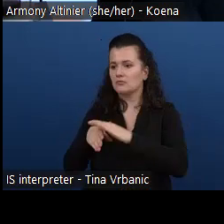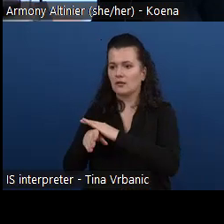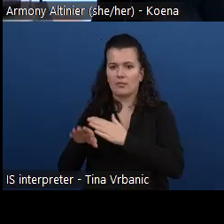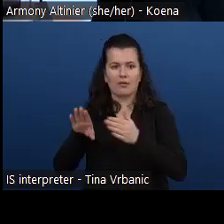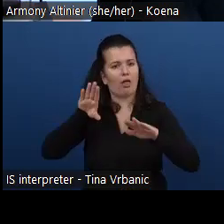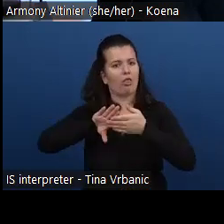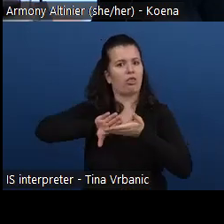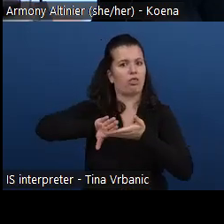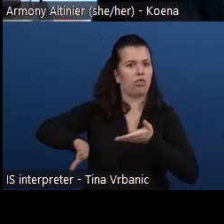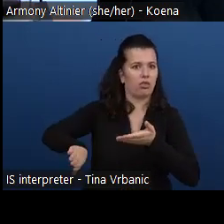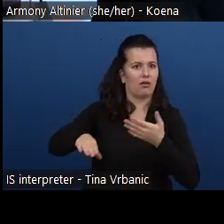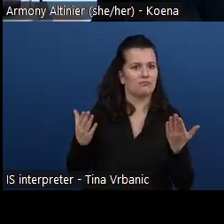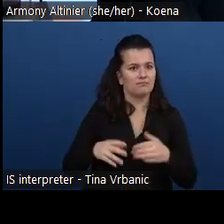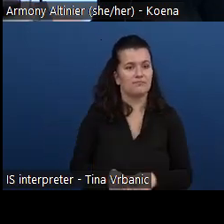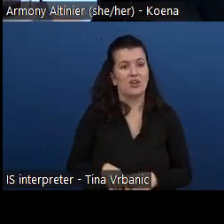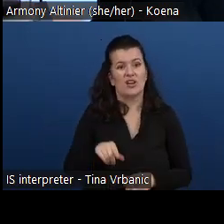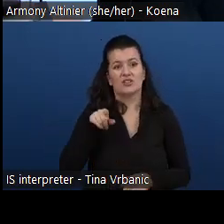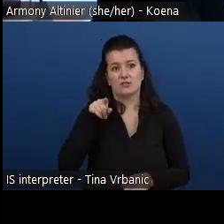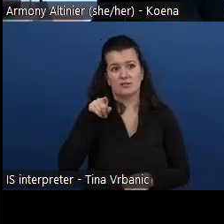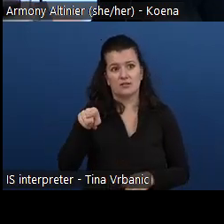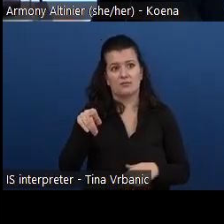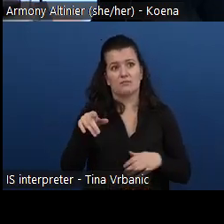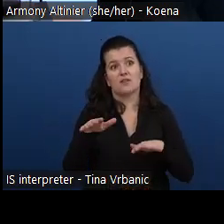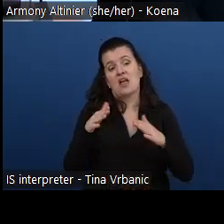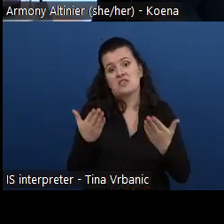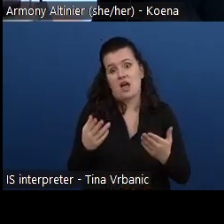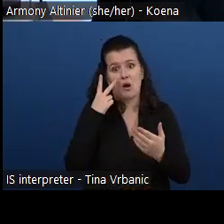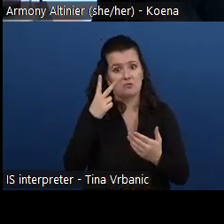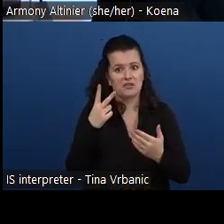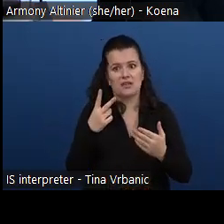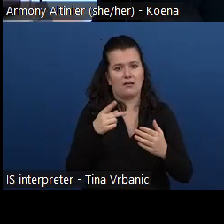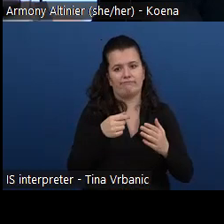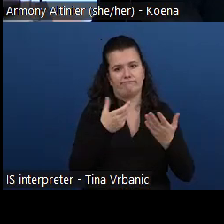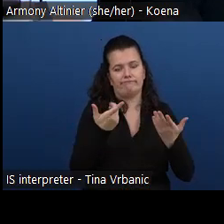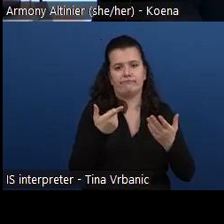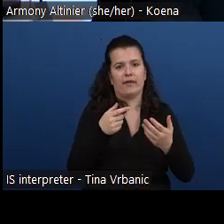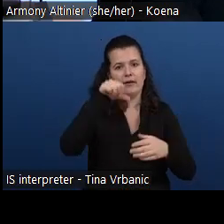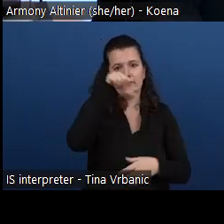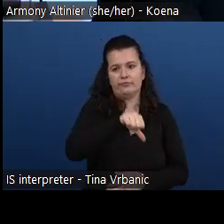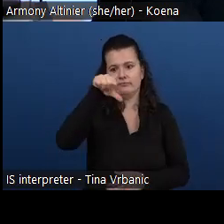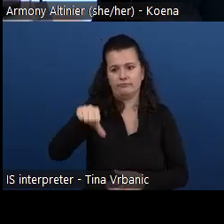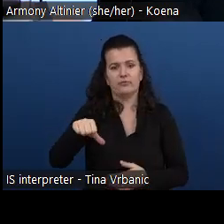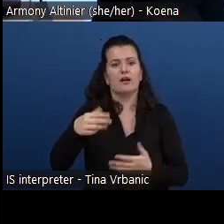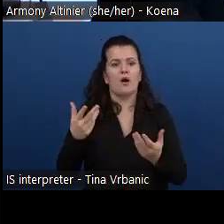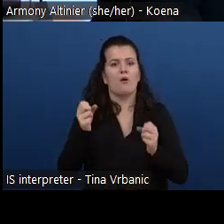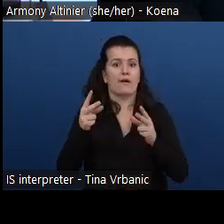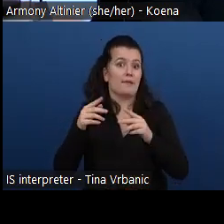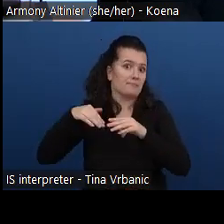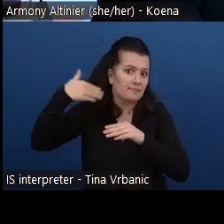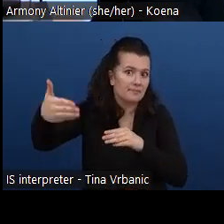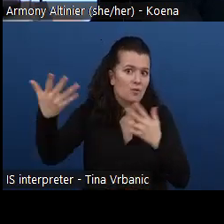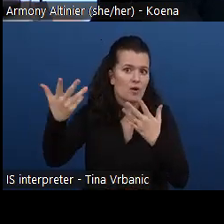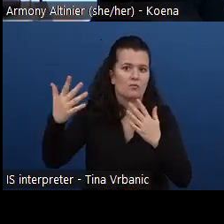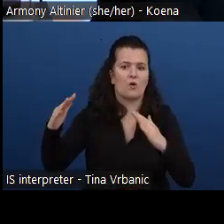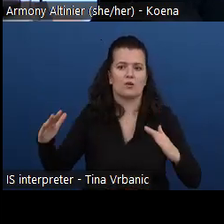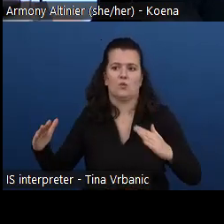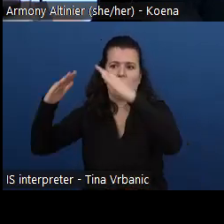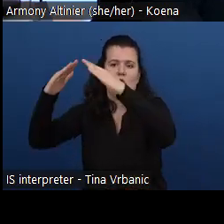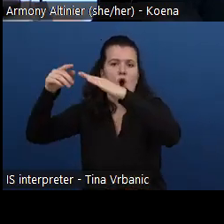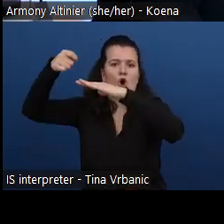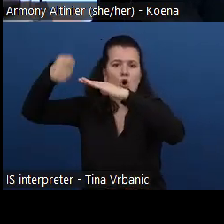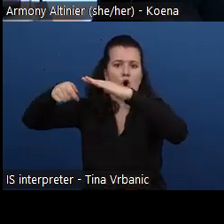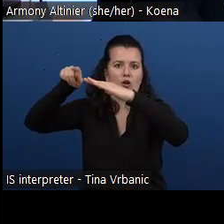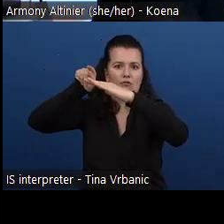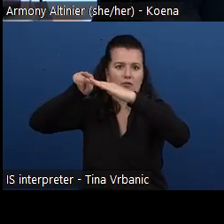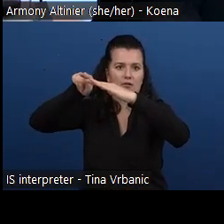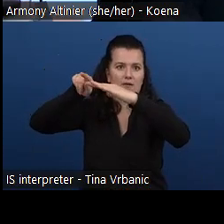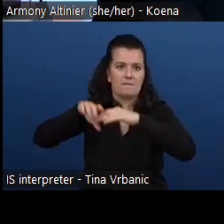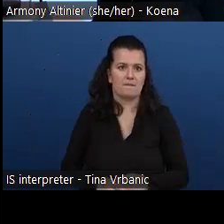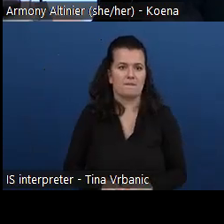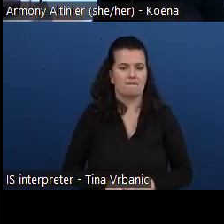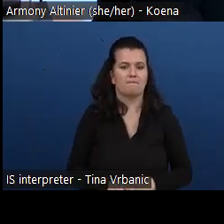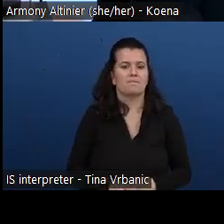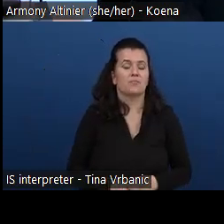I'm sure because we have several associations like (non-English language) human rights association